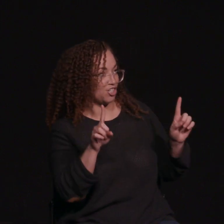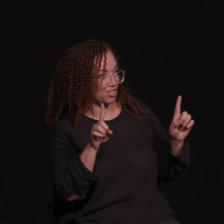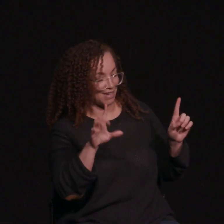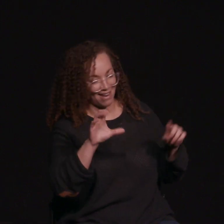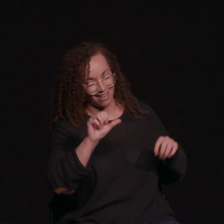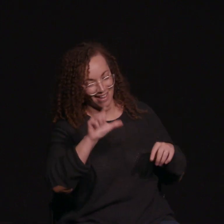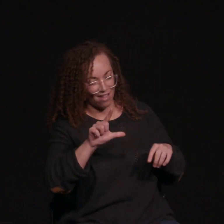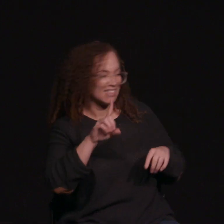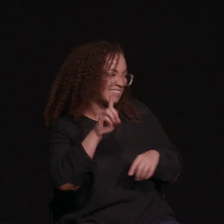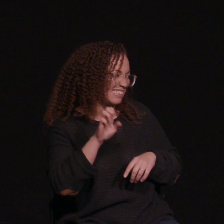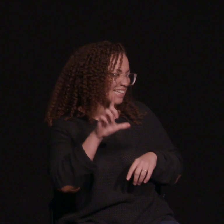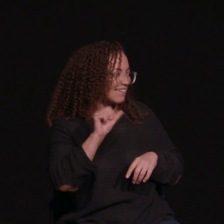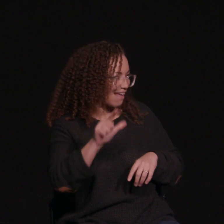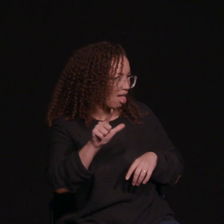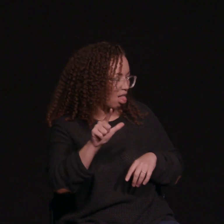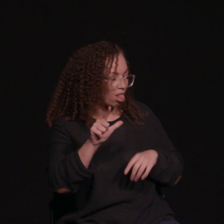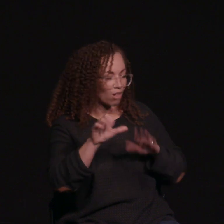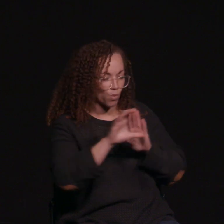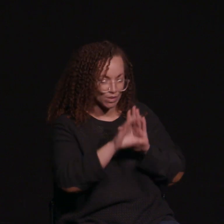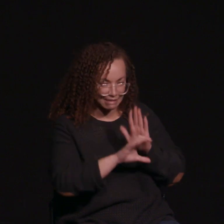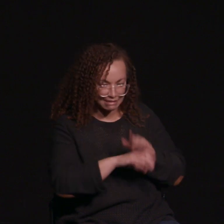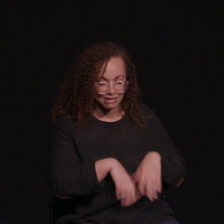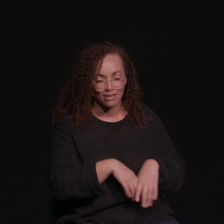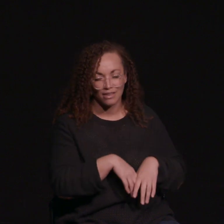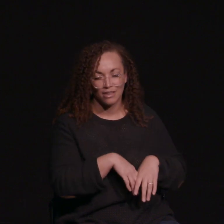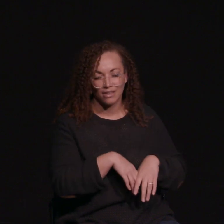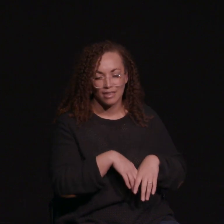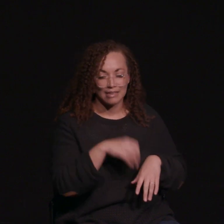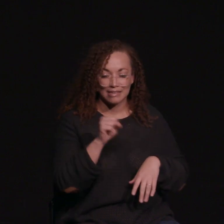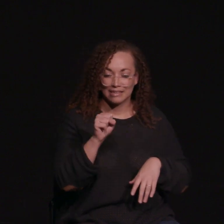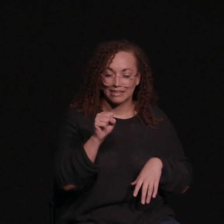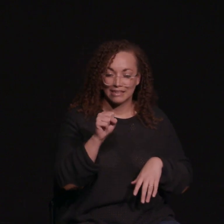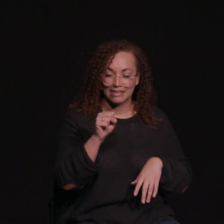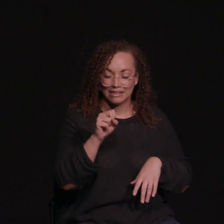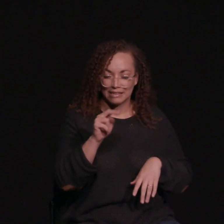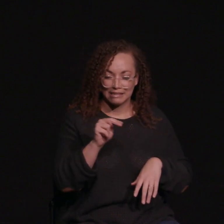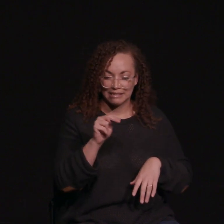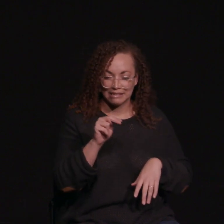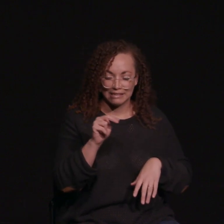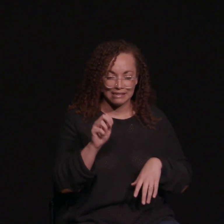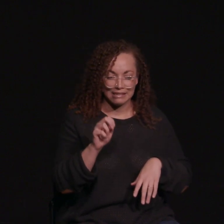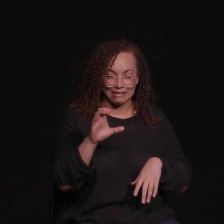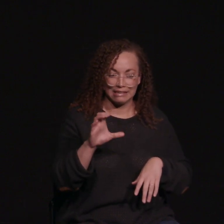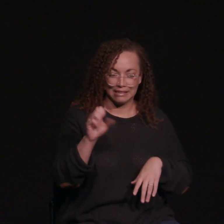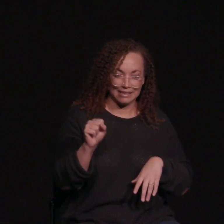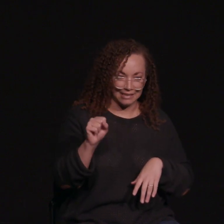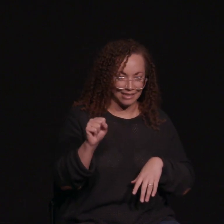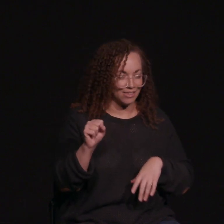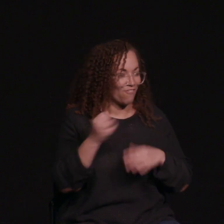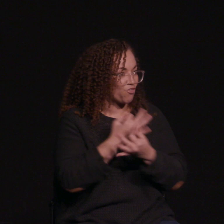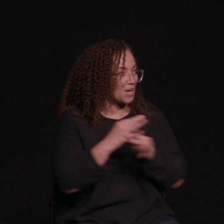the DeCal courses, by SNCC's Freedom Schools, by the political education classes and community schools of